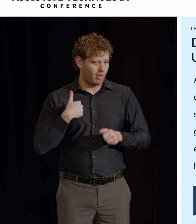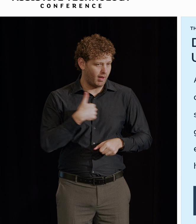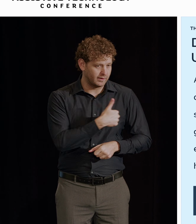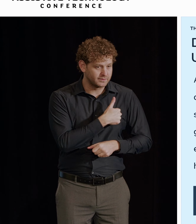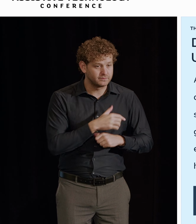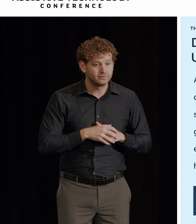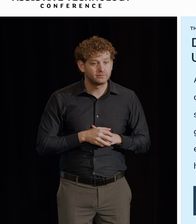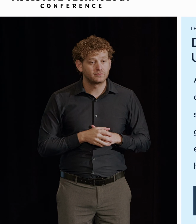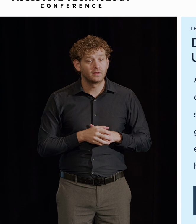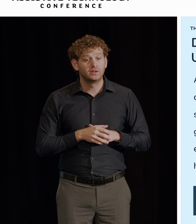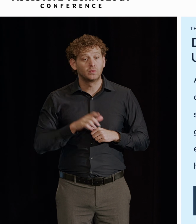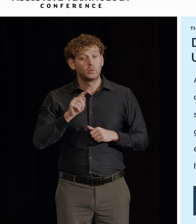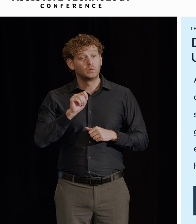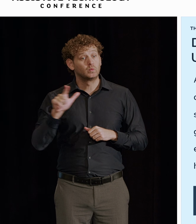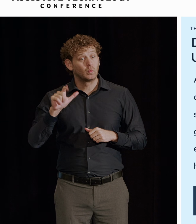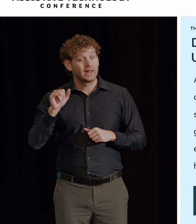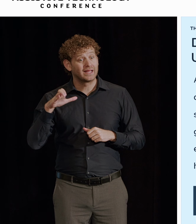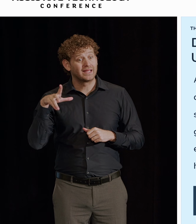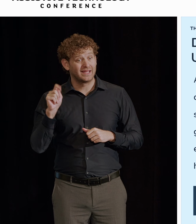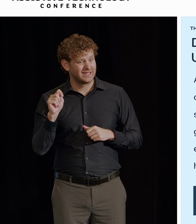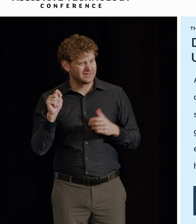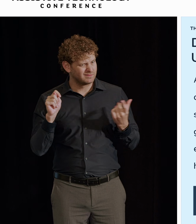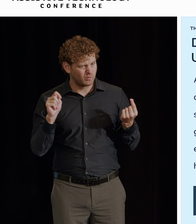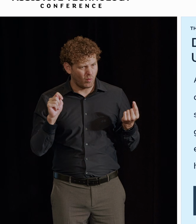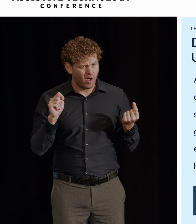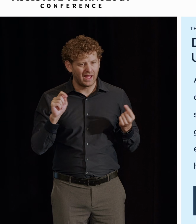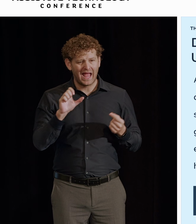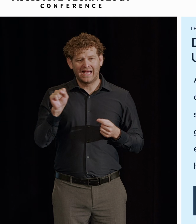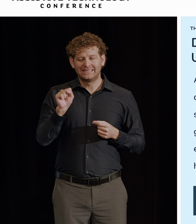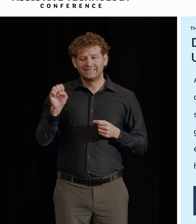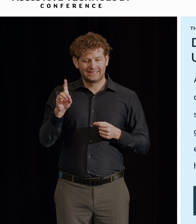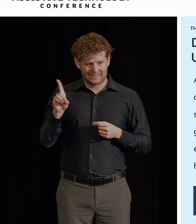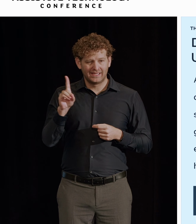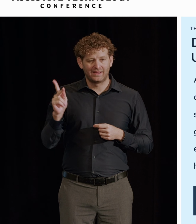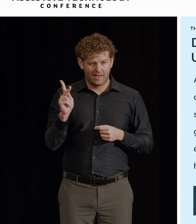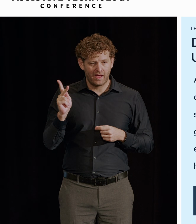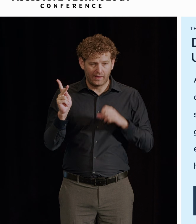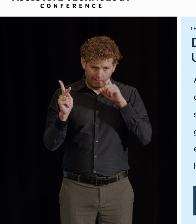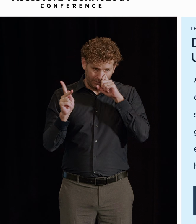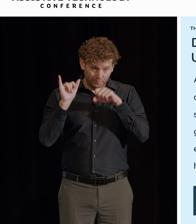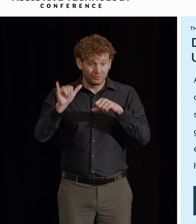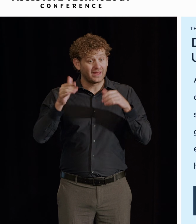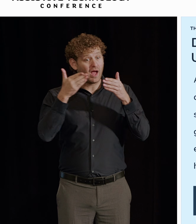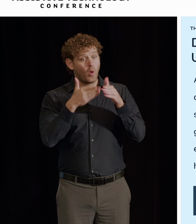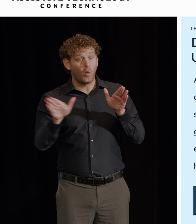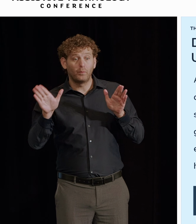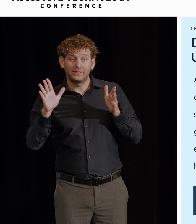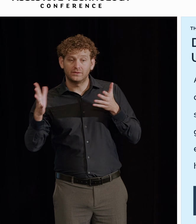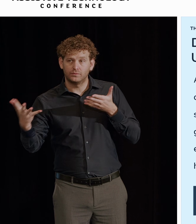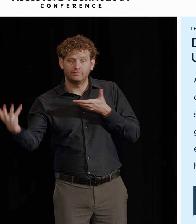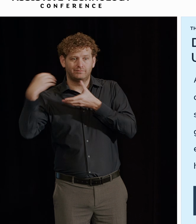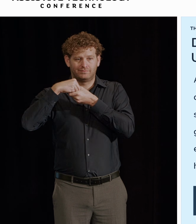it's an SDK that allows you access to the Meta AI glasses, the cameras, sensors, microphones.